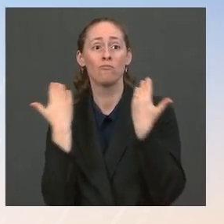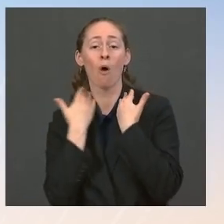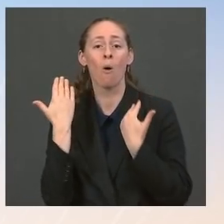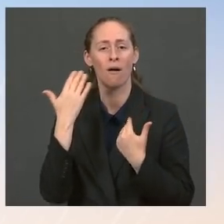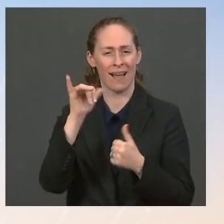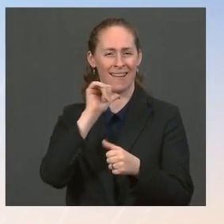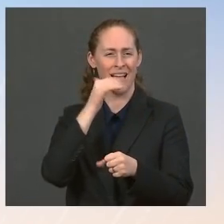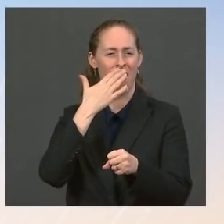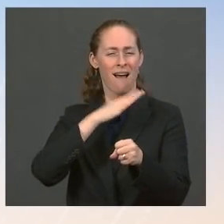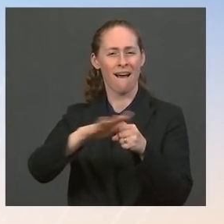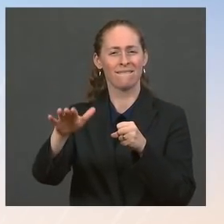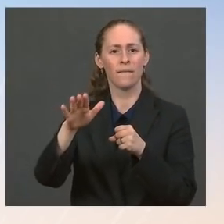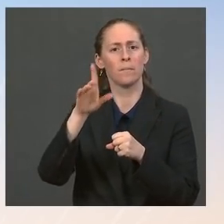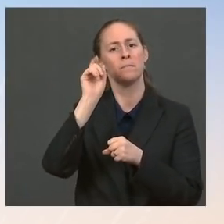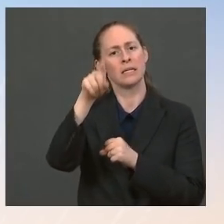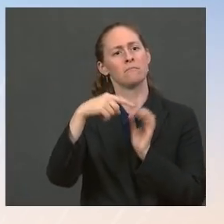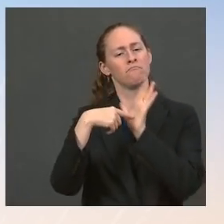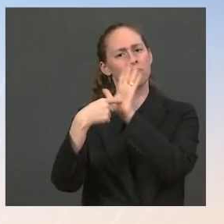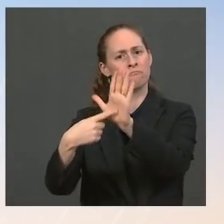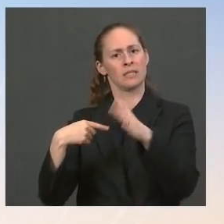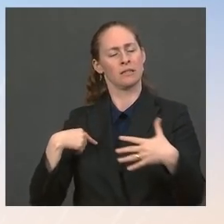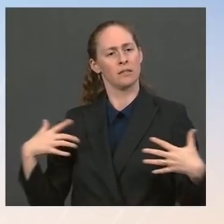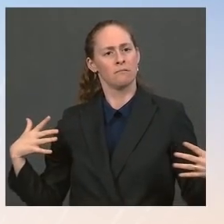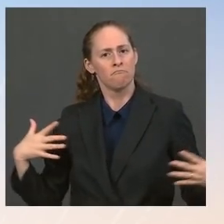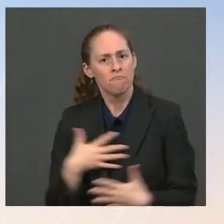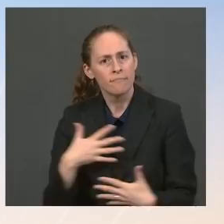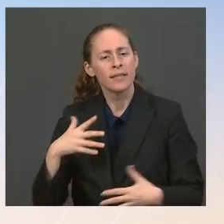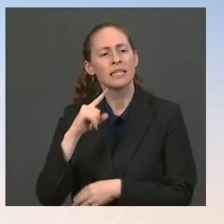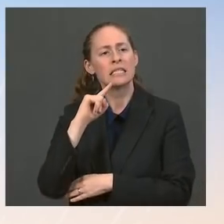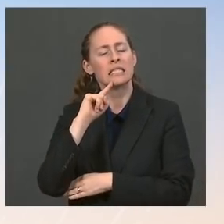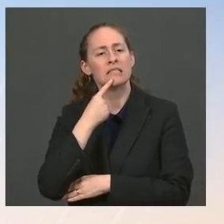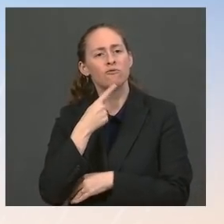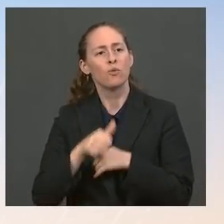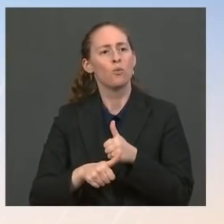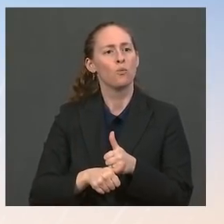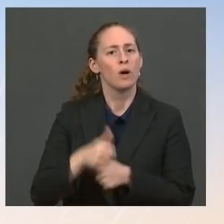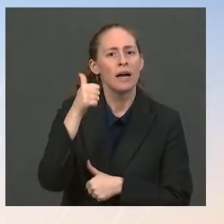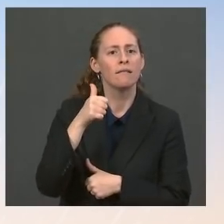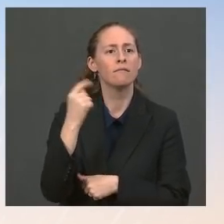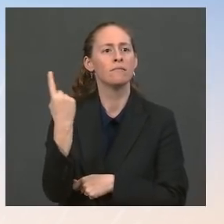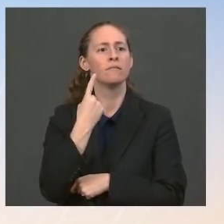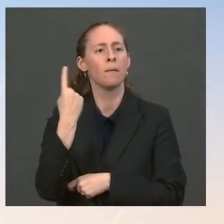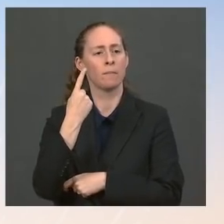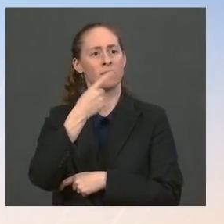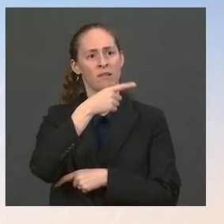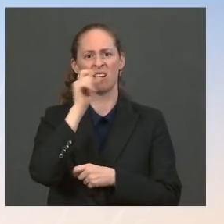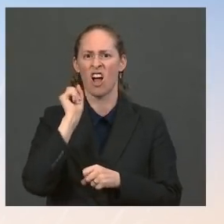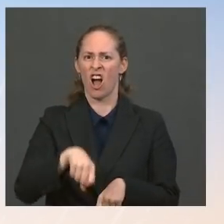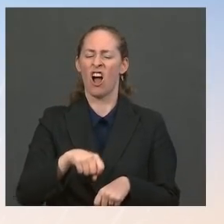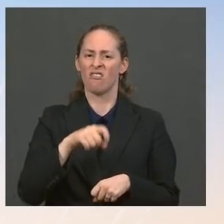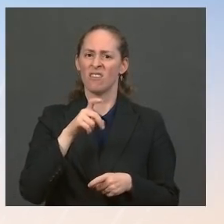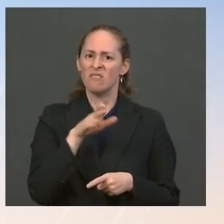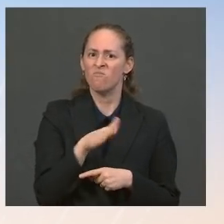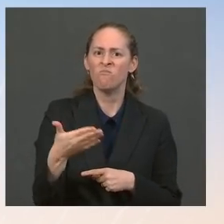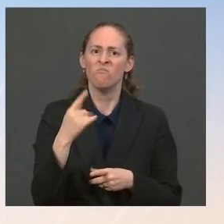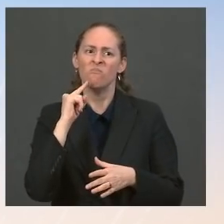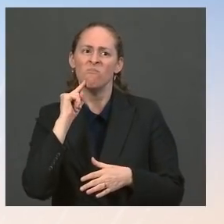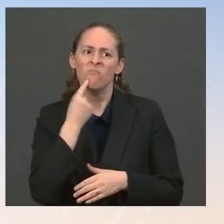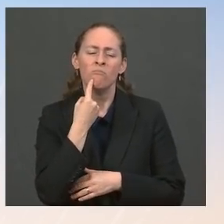by reason of one's membership in a particular social group. What is the definition of a "particular social group"